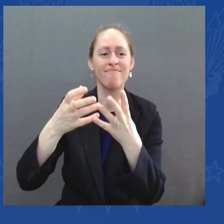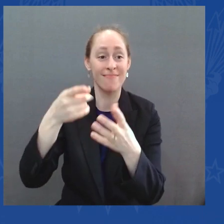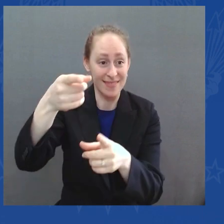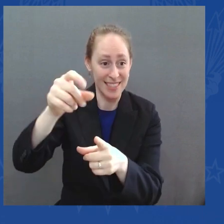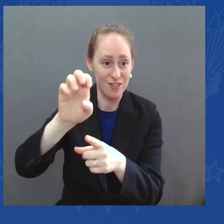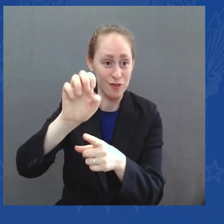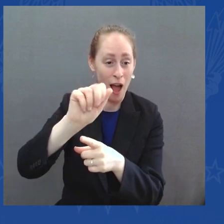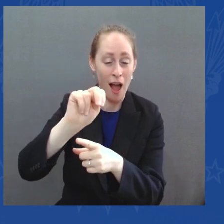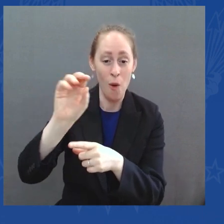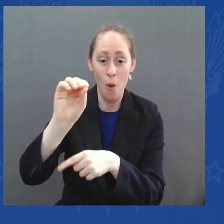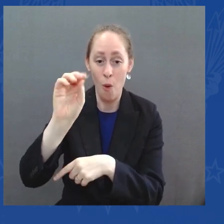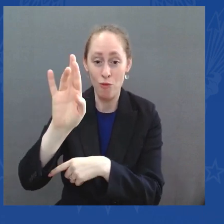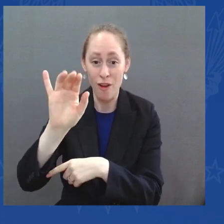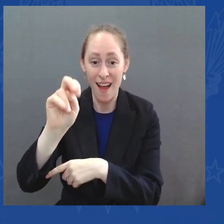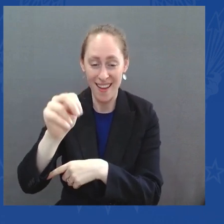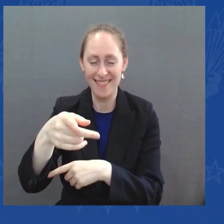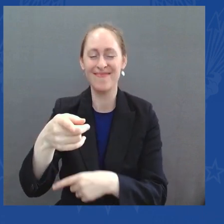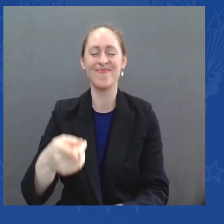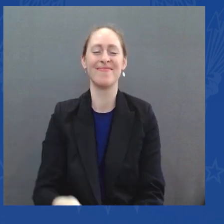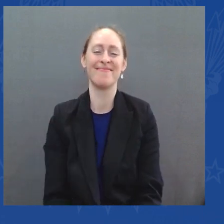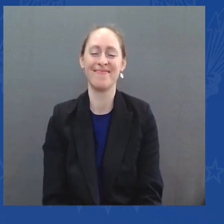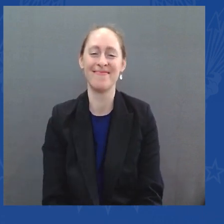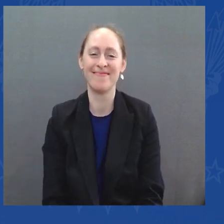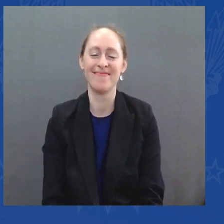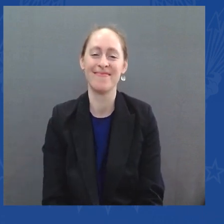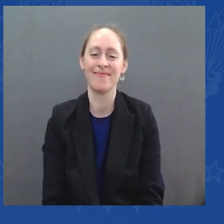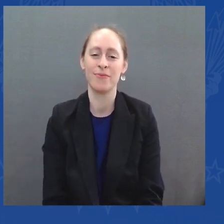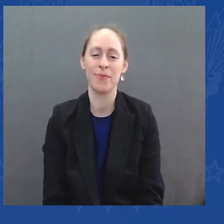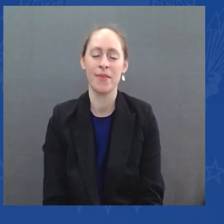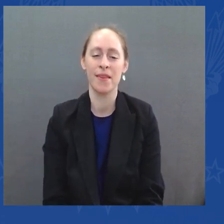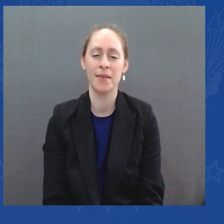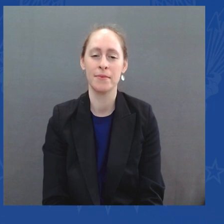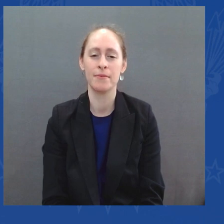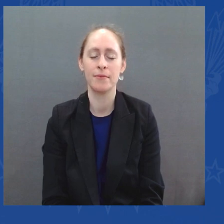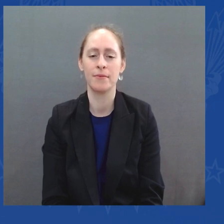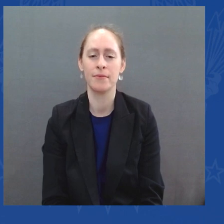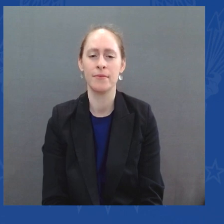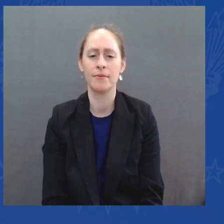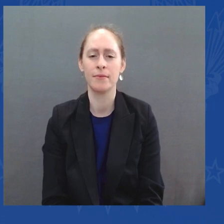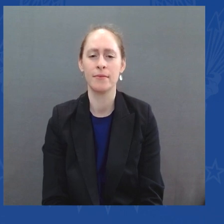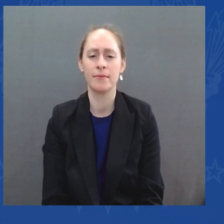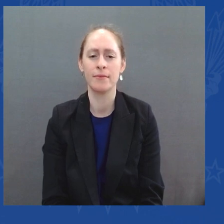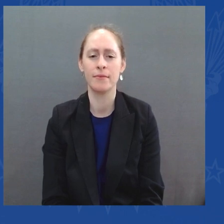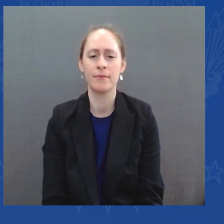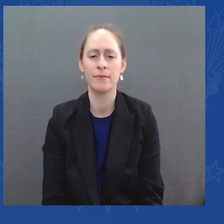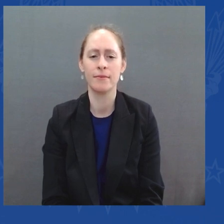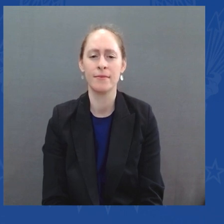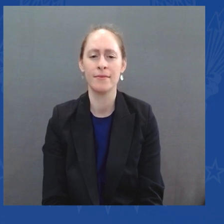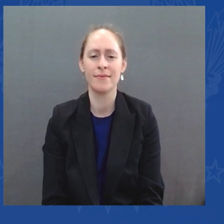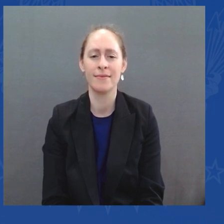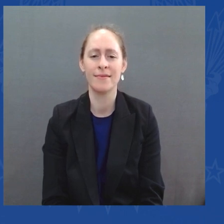As -- as they say in parts of Wilmington, Delaware, "These guys brung me to the dance" 35 years ago --